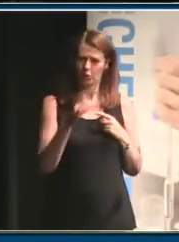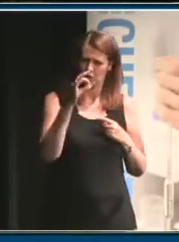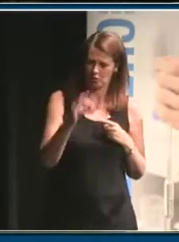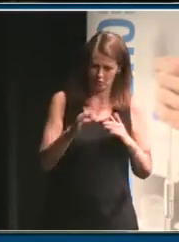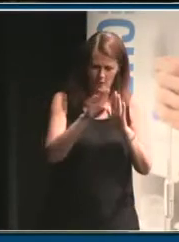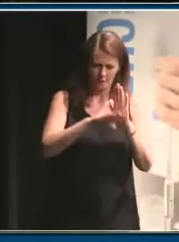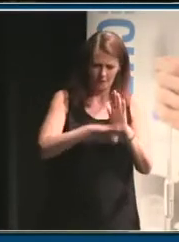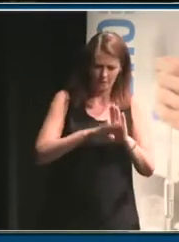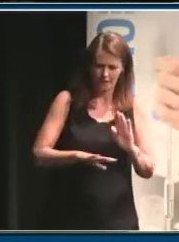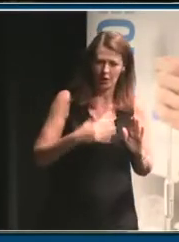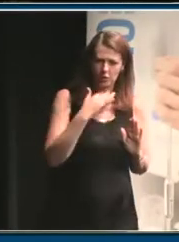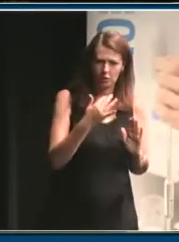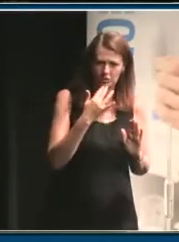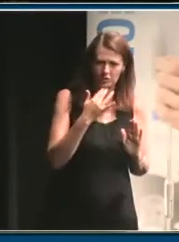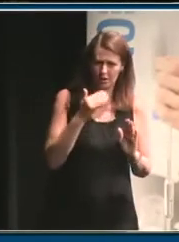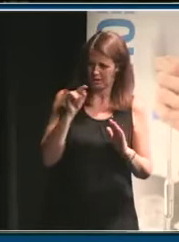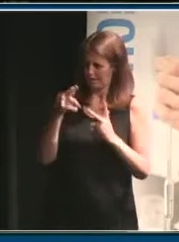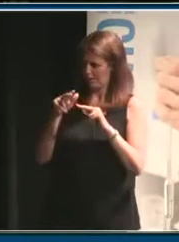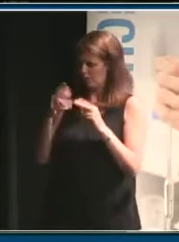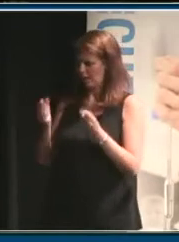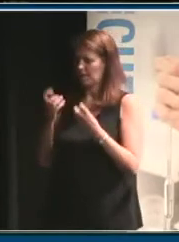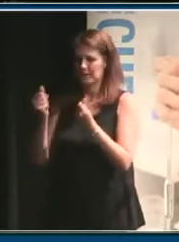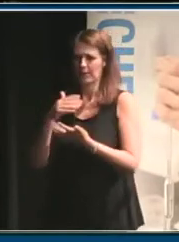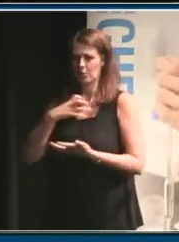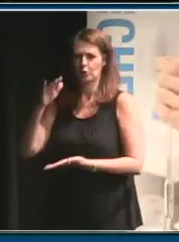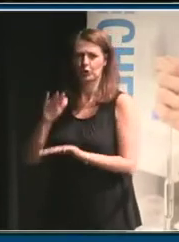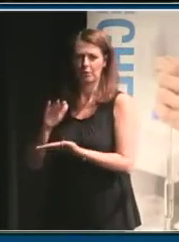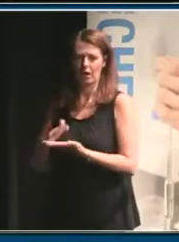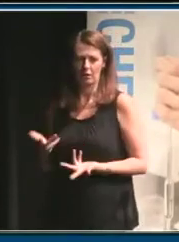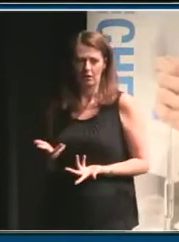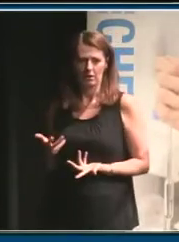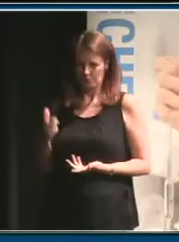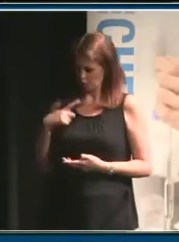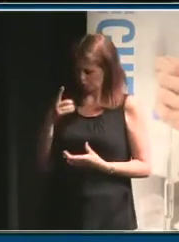those costs by having something that is cheaper? because it's already intrinsically safe. So